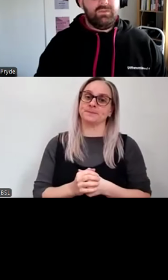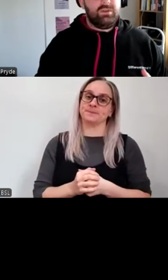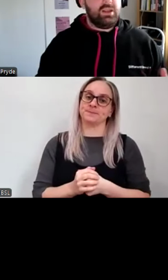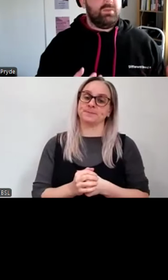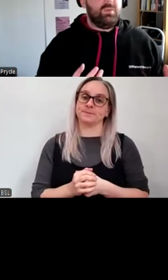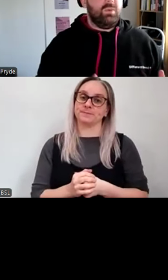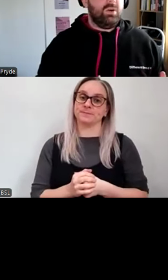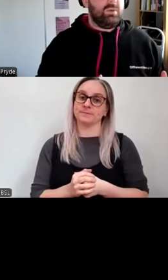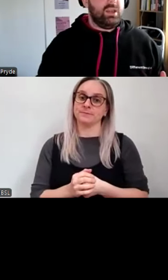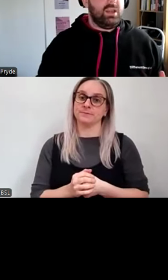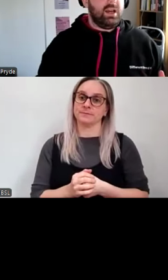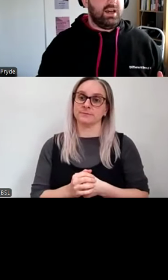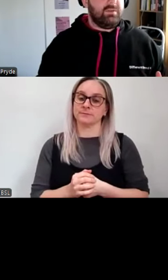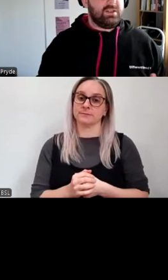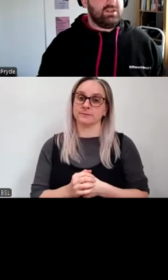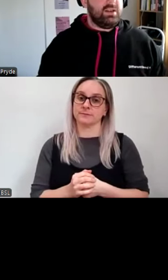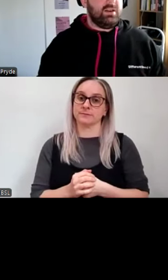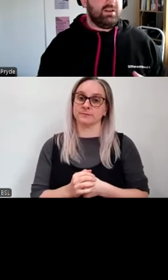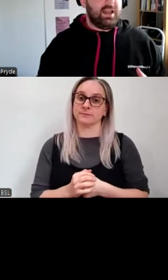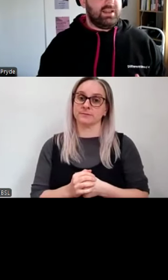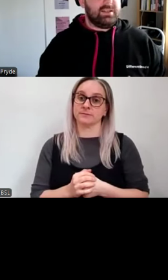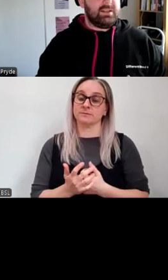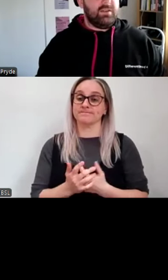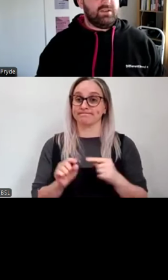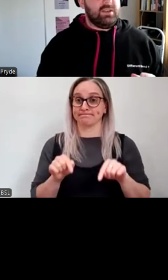Really what we have essentially done here is covered